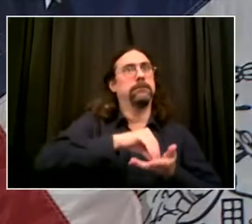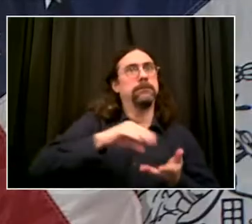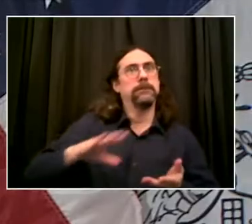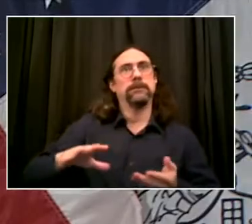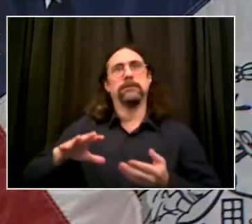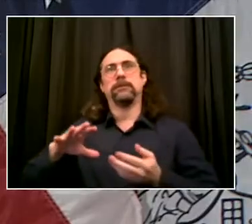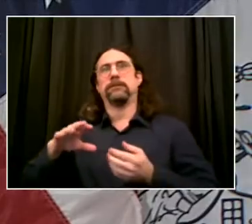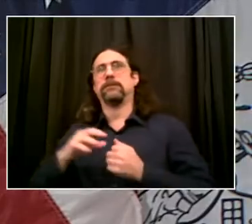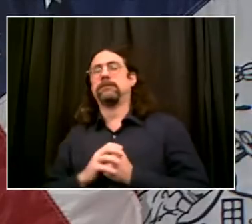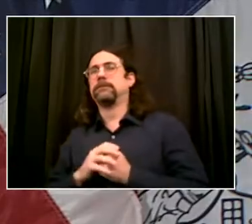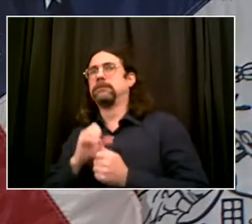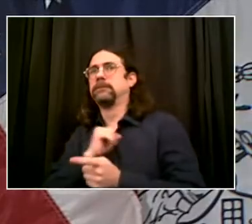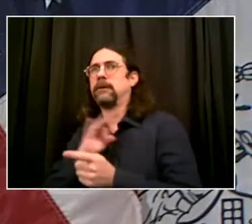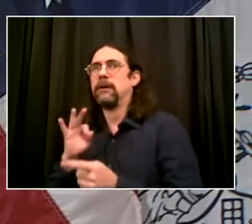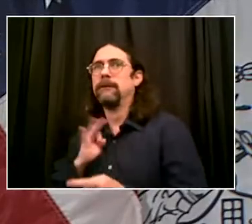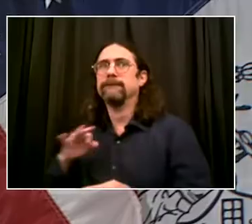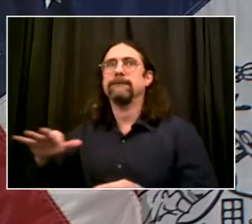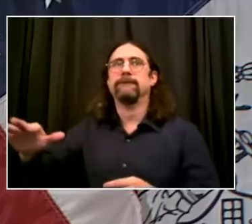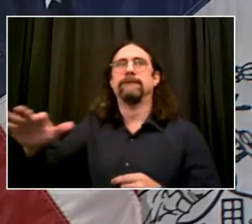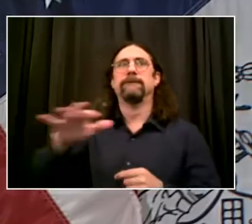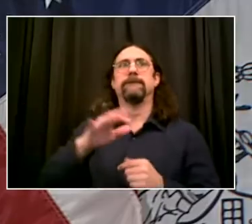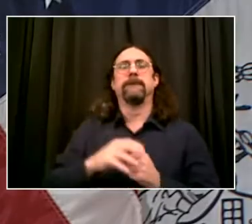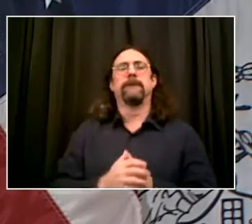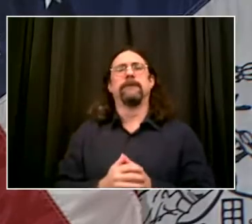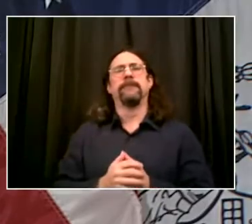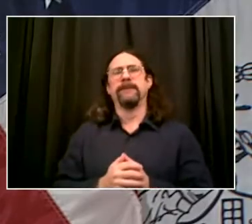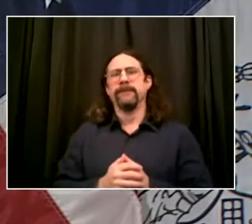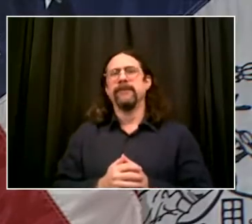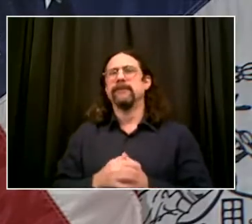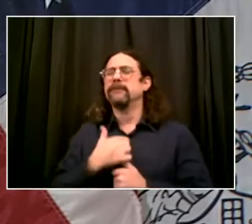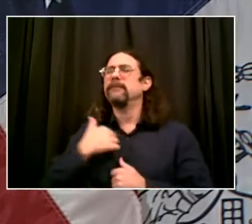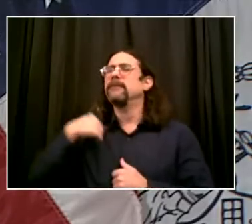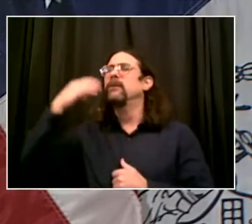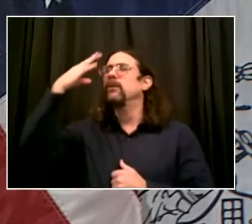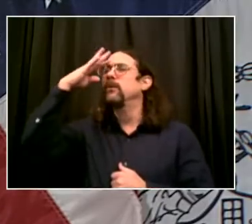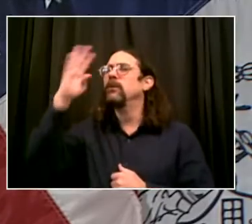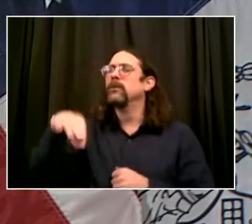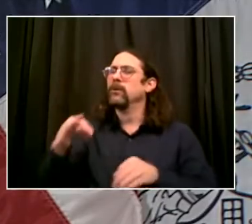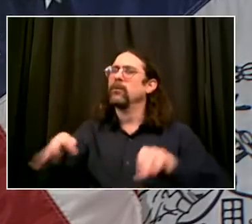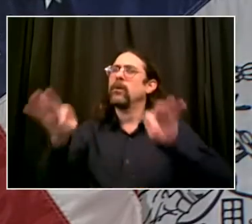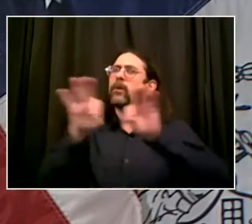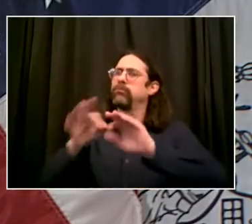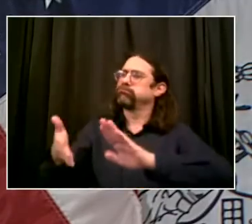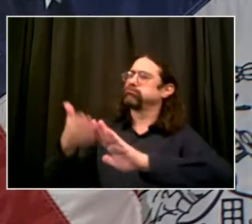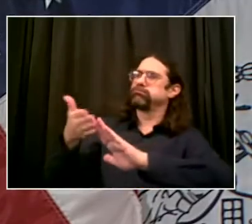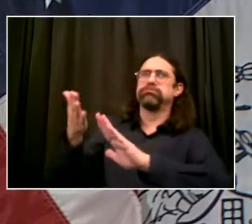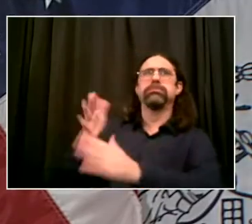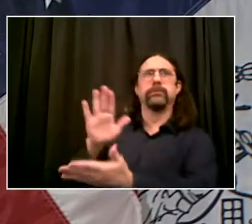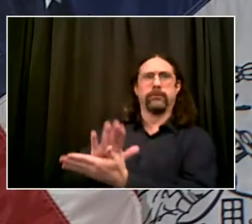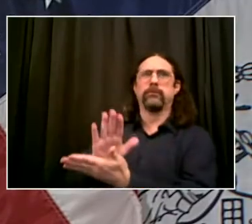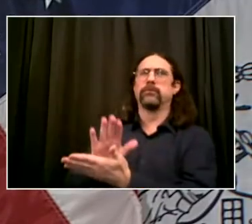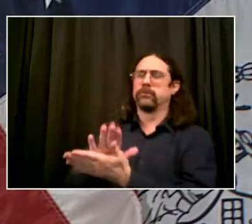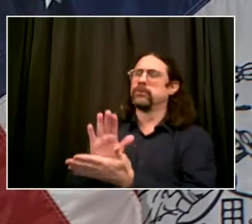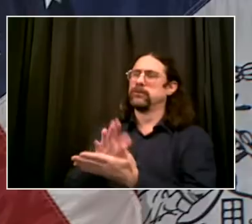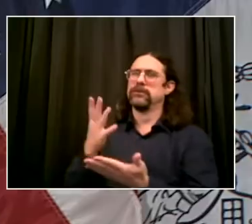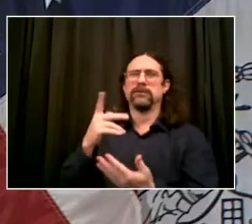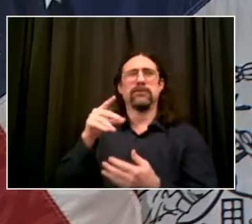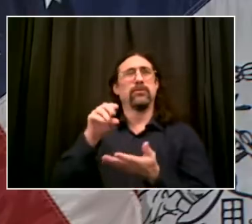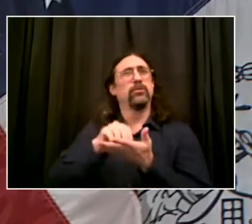IMPORTANT FOR THEM TO BE BACK IN THE CLASSROOM, EDUCATORS LOVE THEM AND CARE